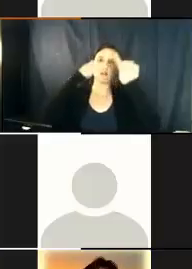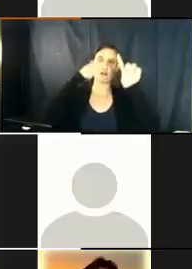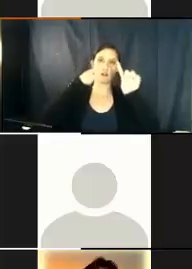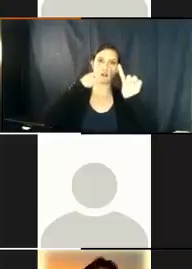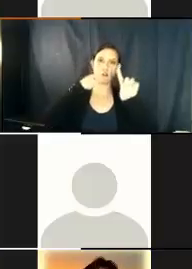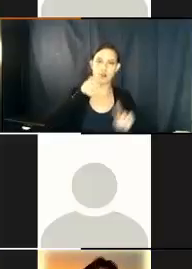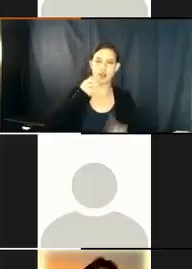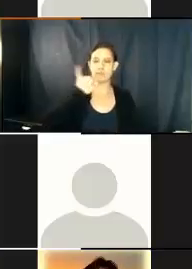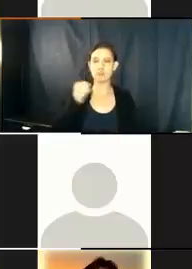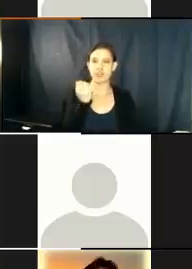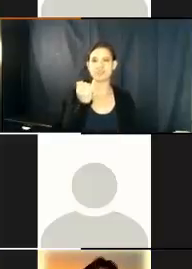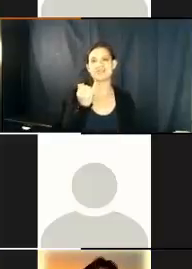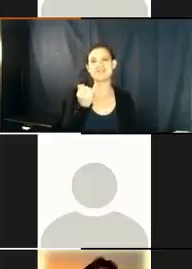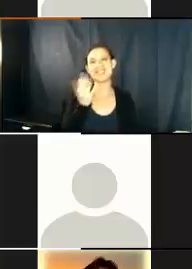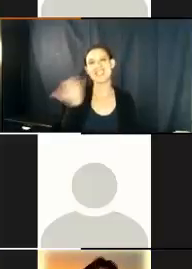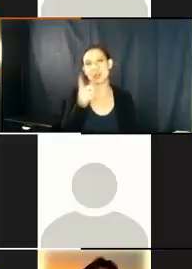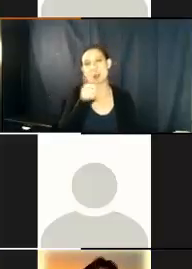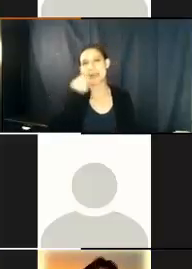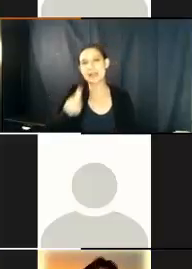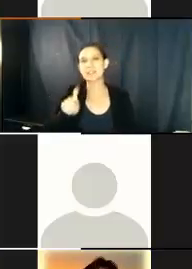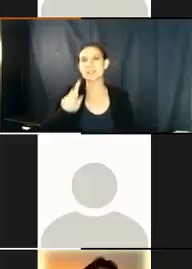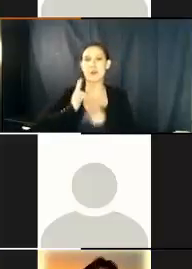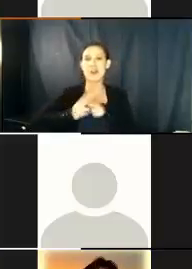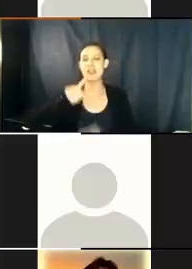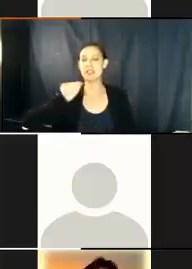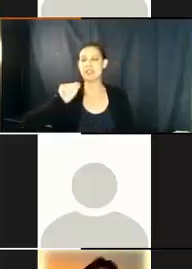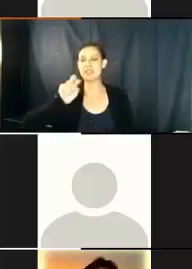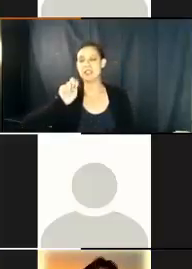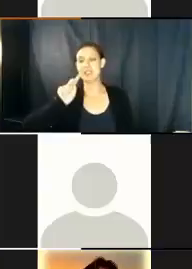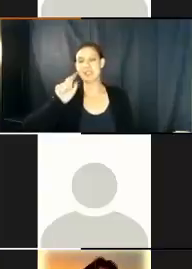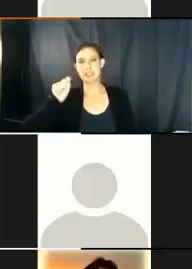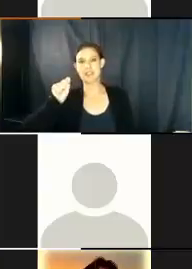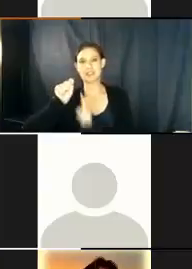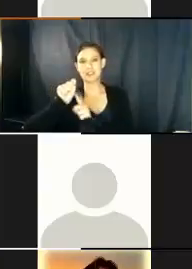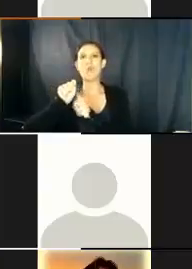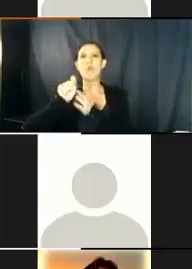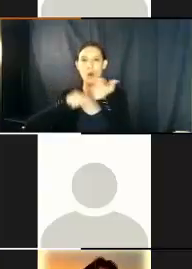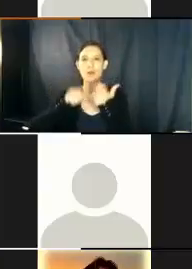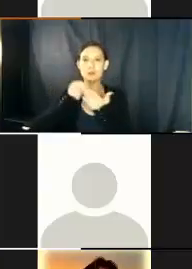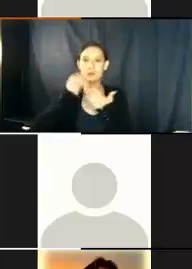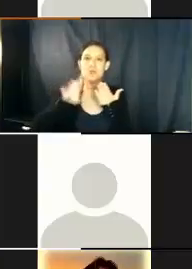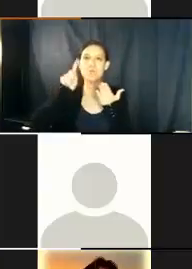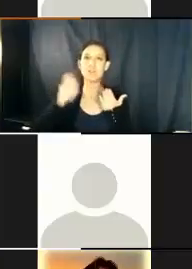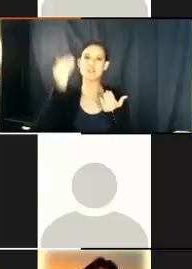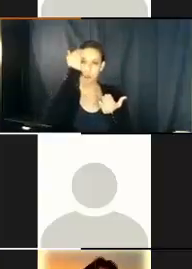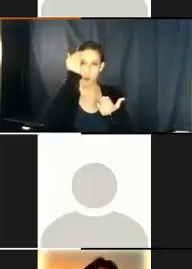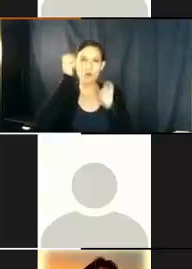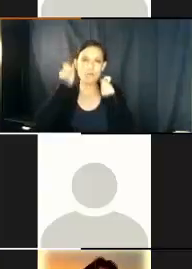Give us the guidelines of what students need to know and do and then how do we measure